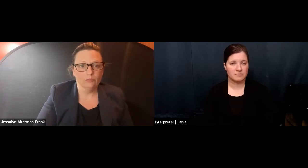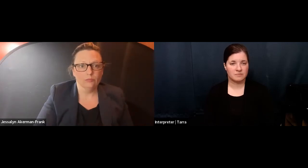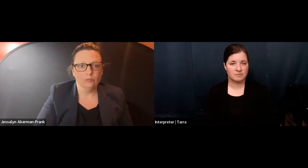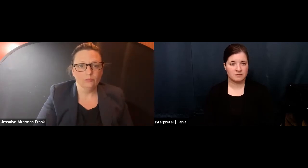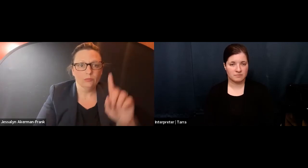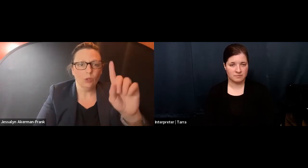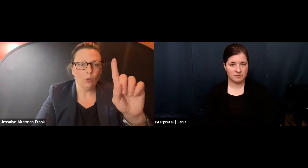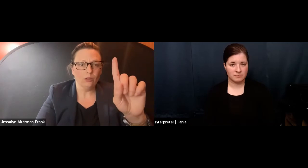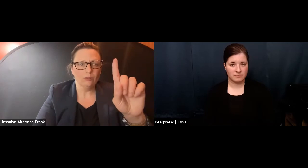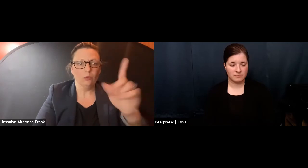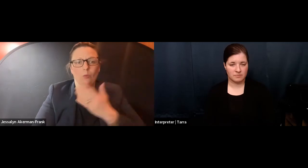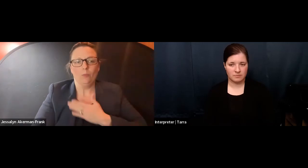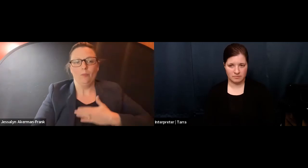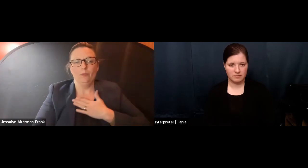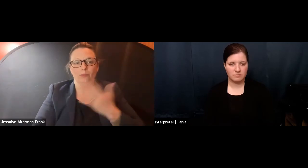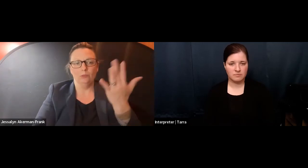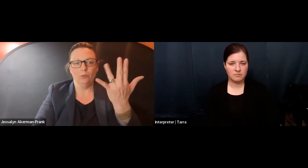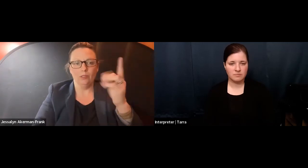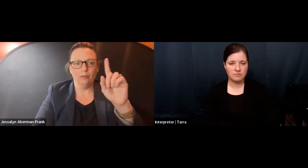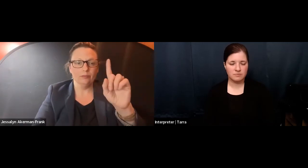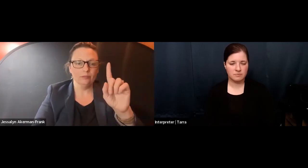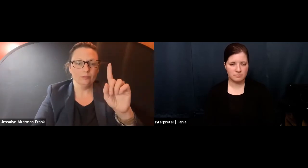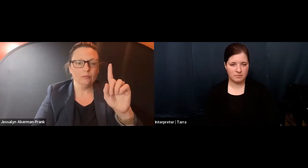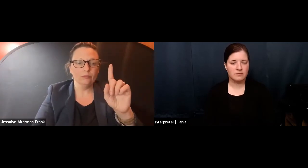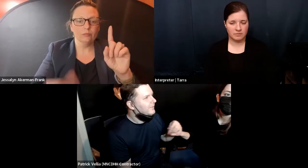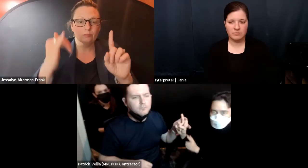Would you like me to repeat the question? Patrick: Just a moment.